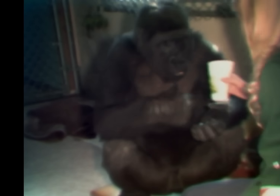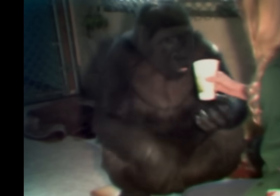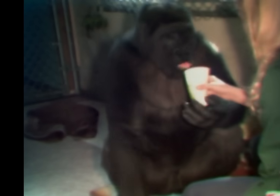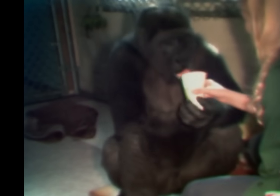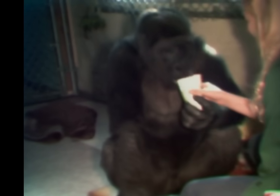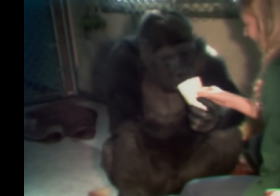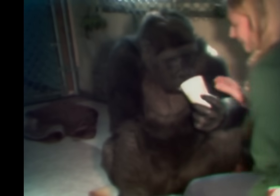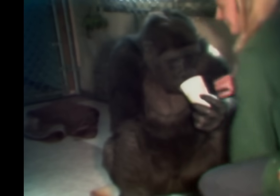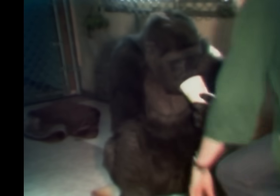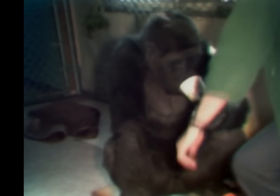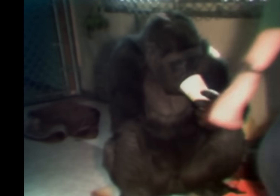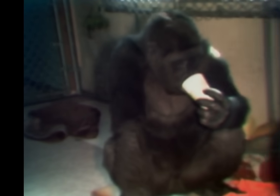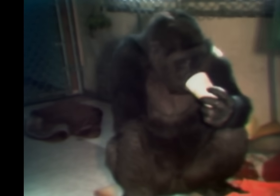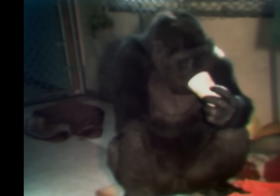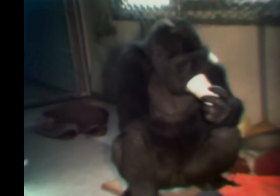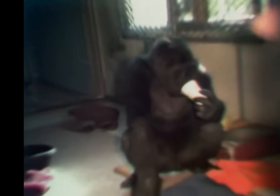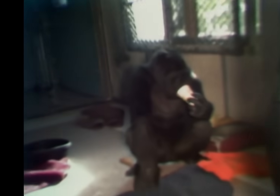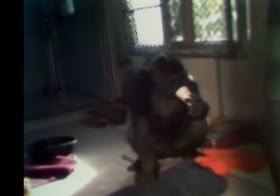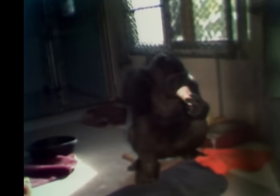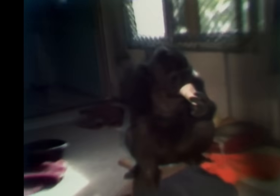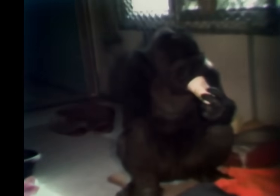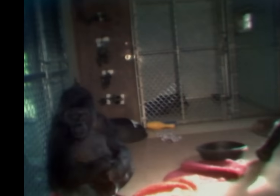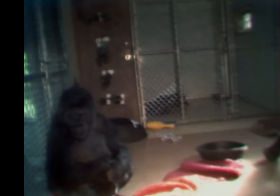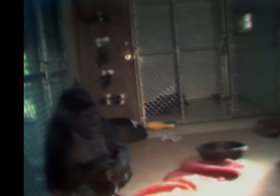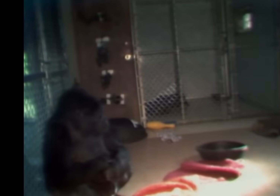How much of it is the ape communicating and how much of it is the human